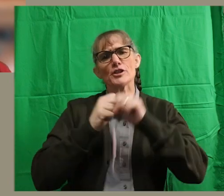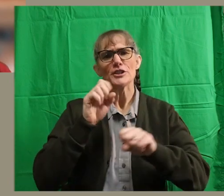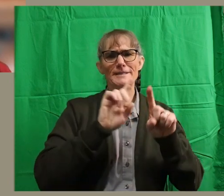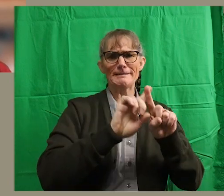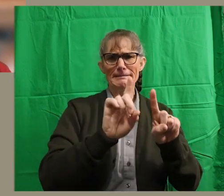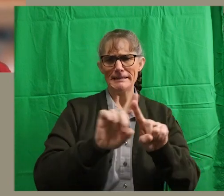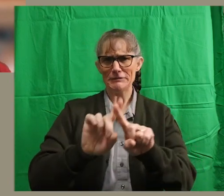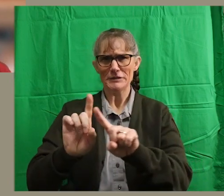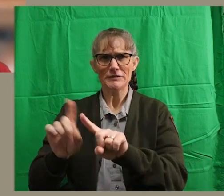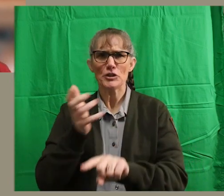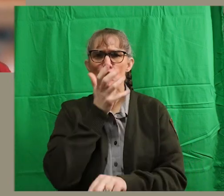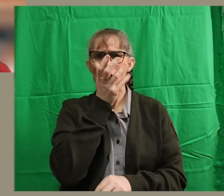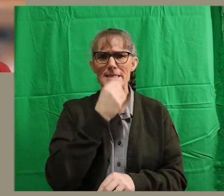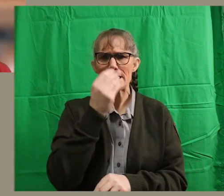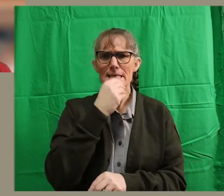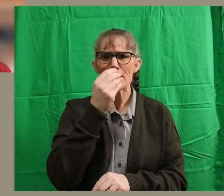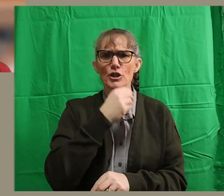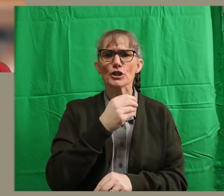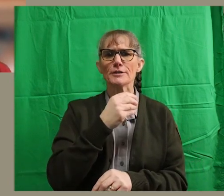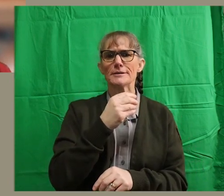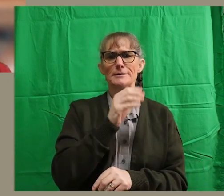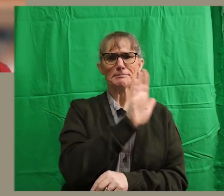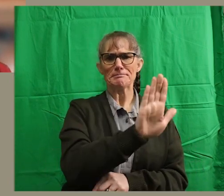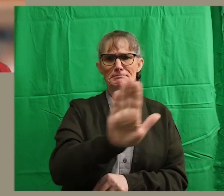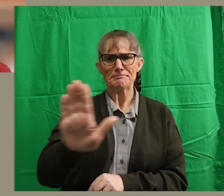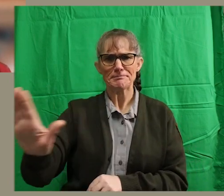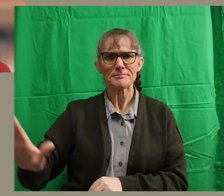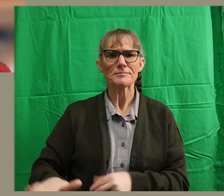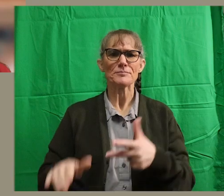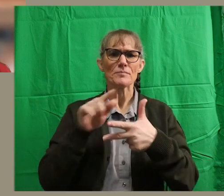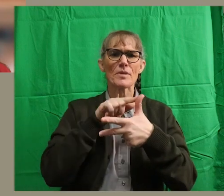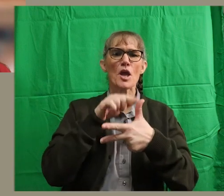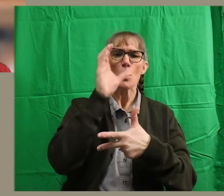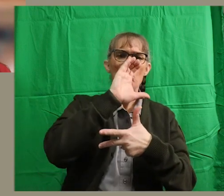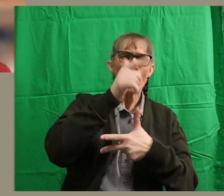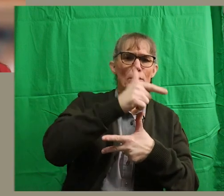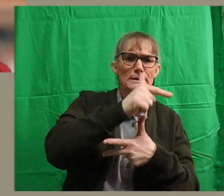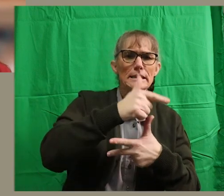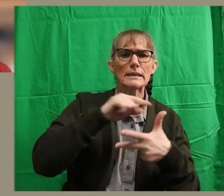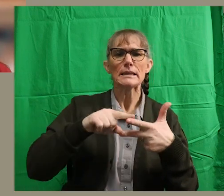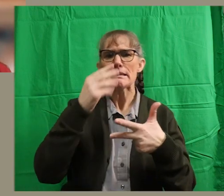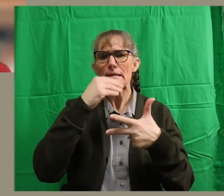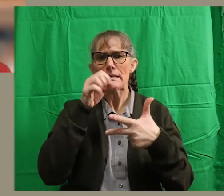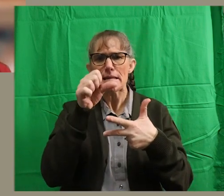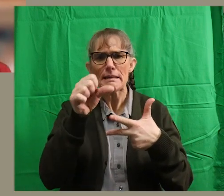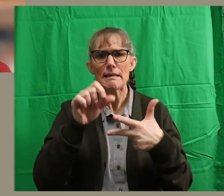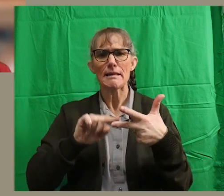strategies used by different herbivores. So, we have browsing, grazing, or mixed feeders to do a